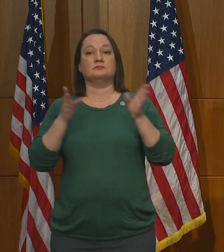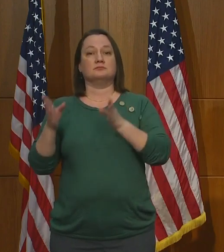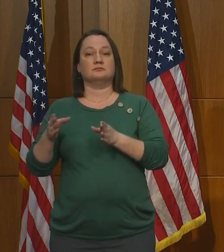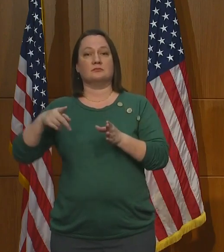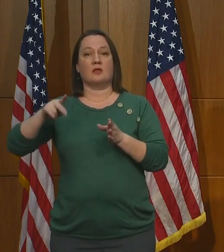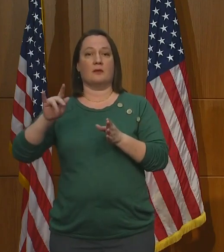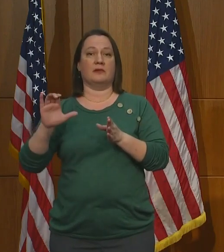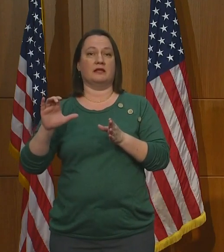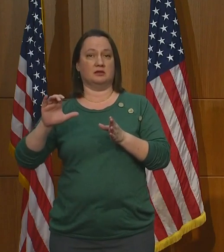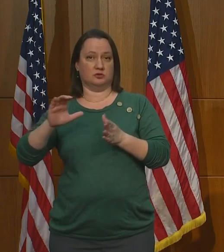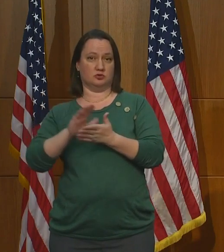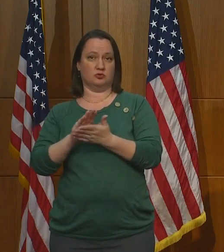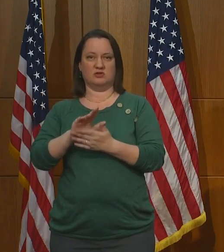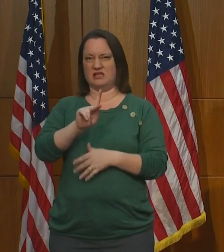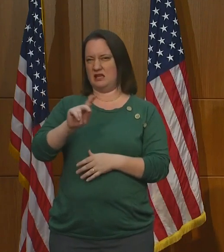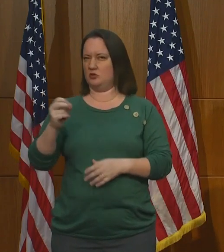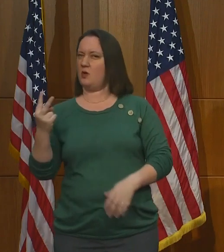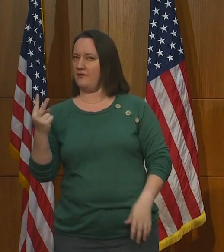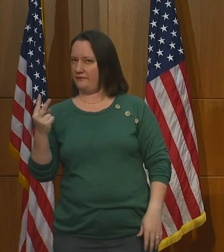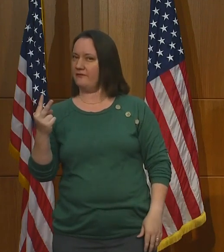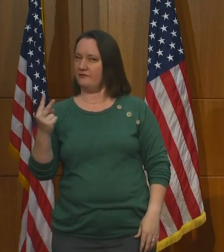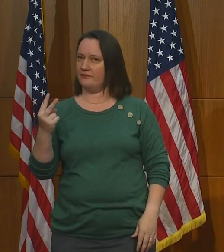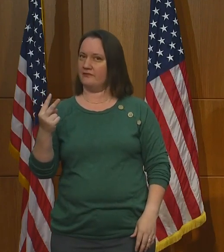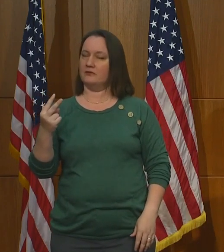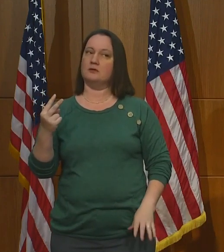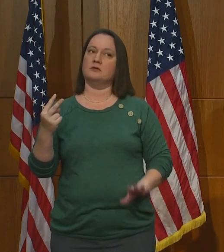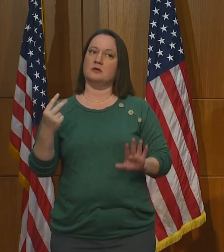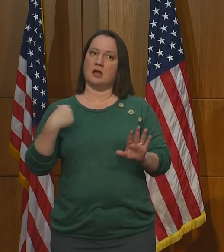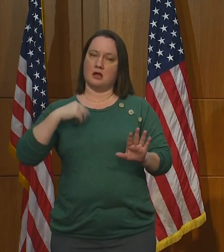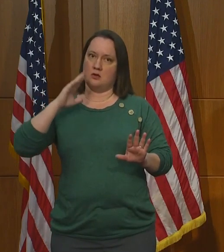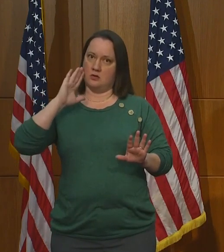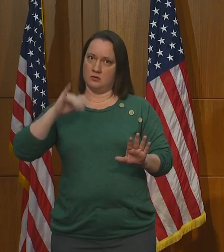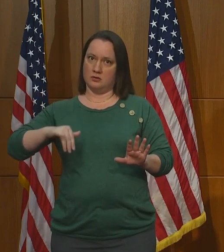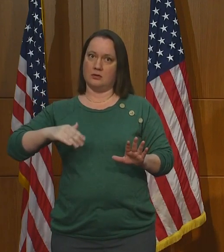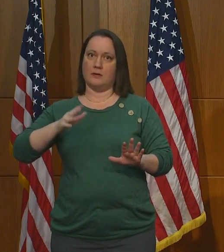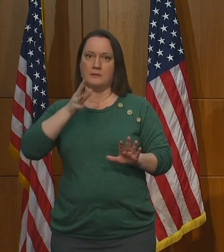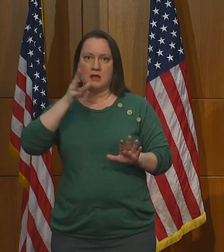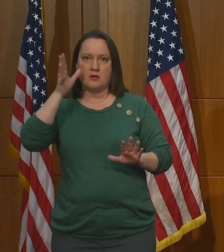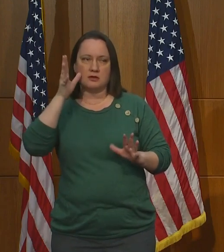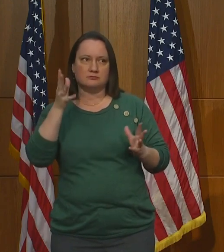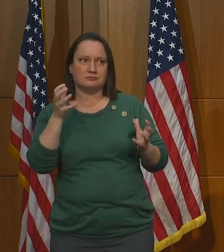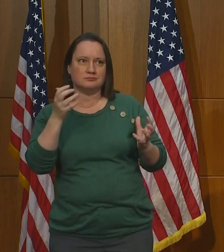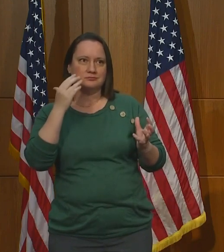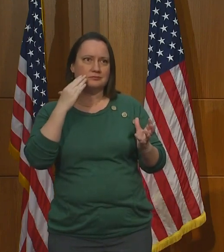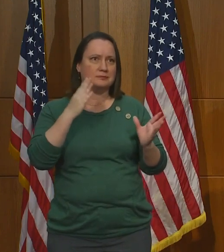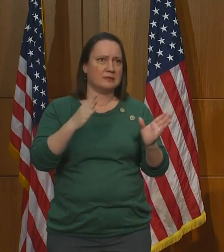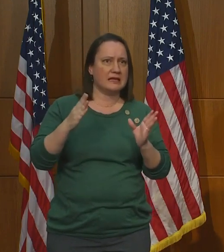I'D LIKE TO TALK ABOUT OUR PUBLIC SCHOOLS K. THROUGH